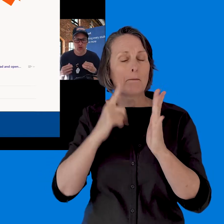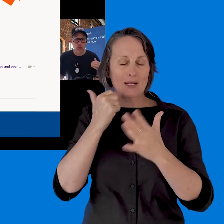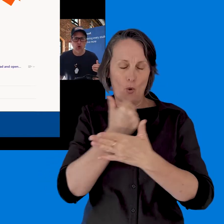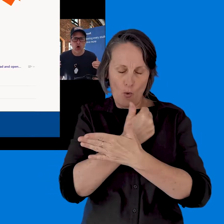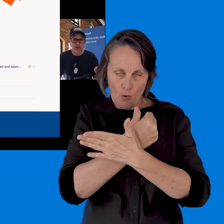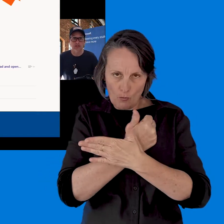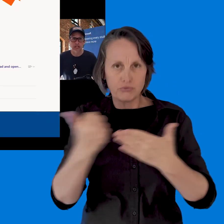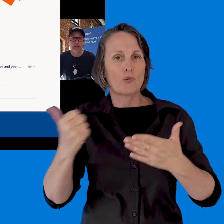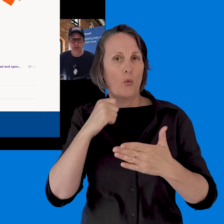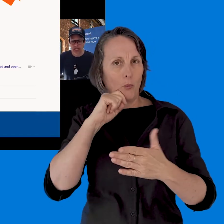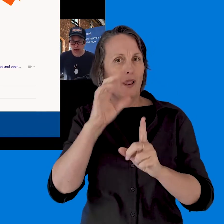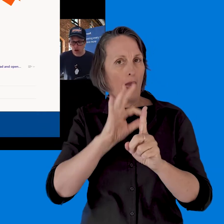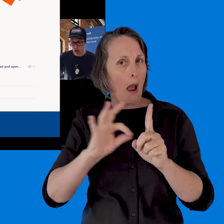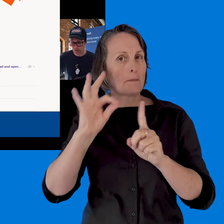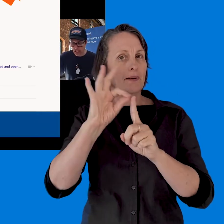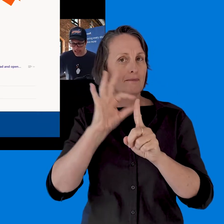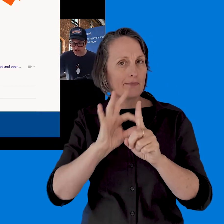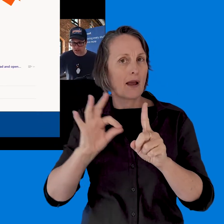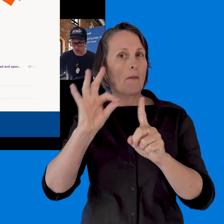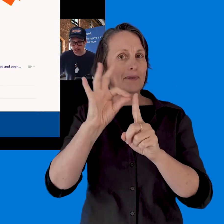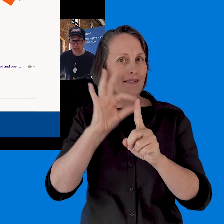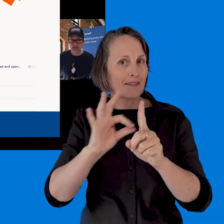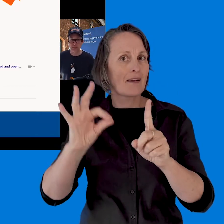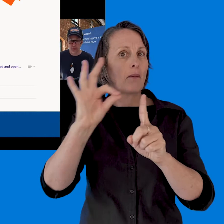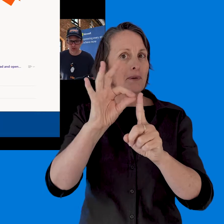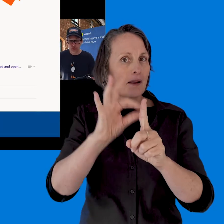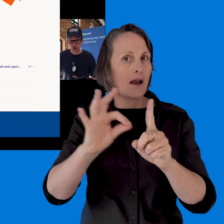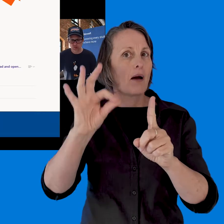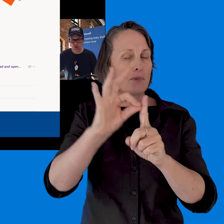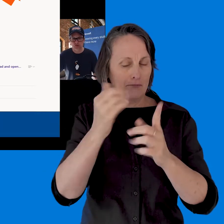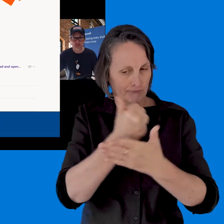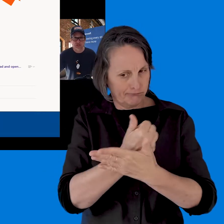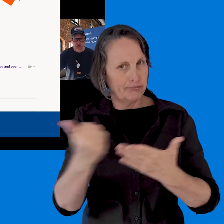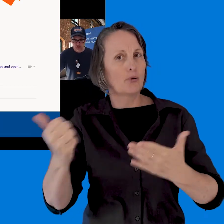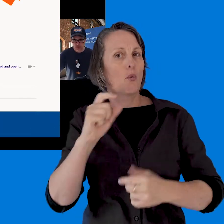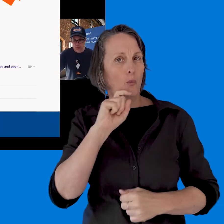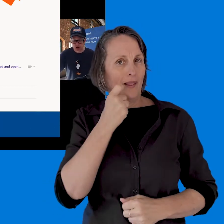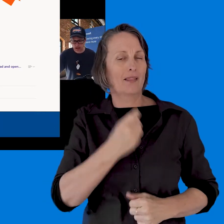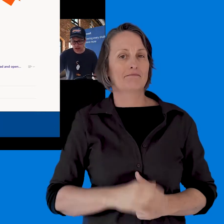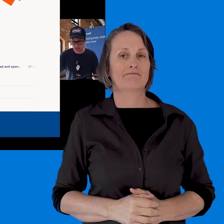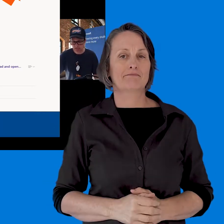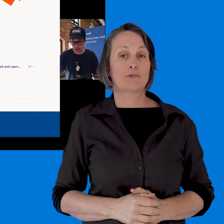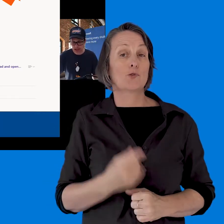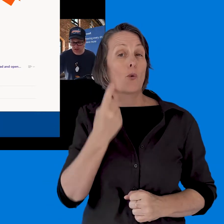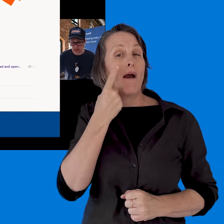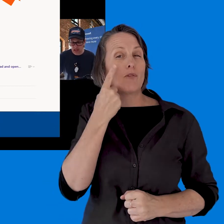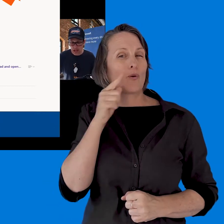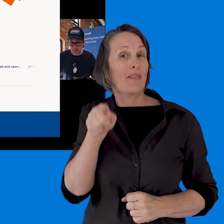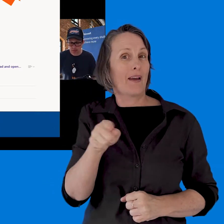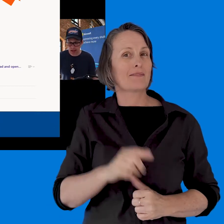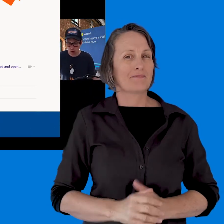so you will constantly be on the latest, greatest version of office. So keep an eye out for that at office.com.